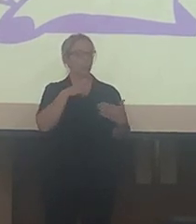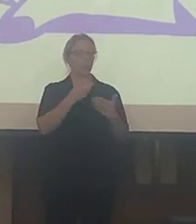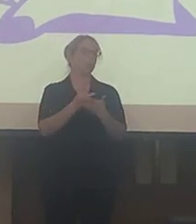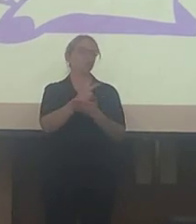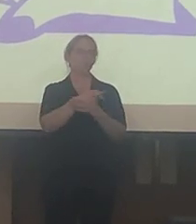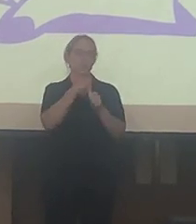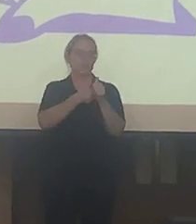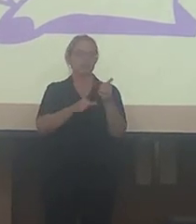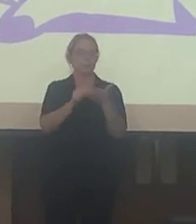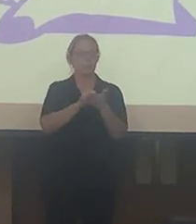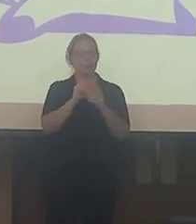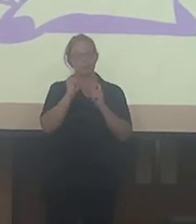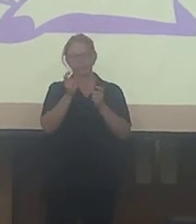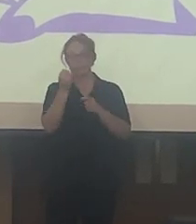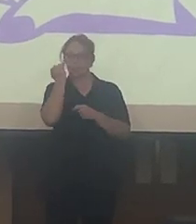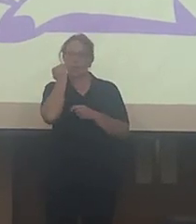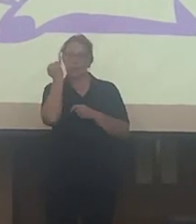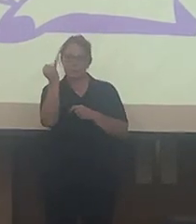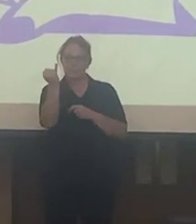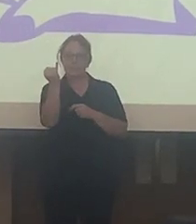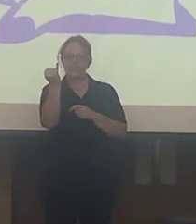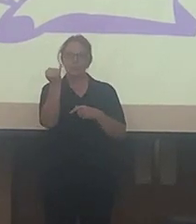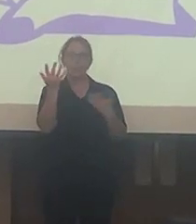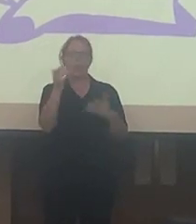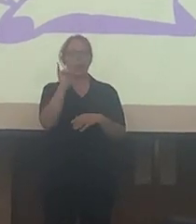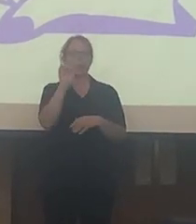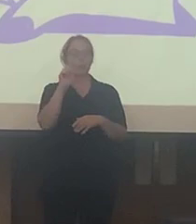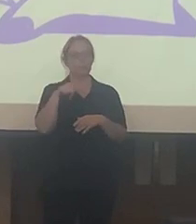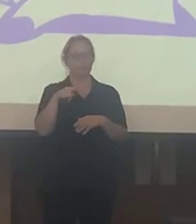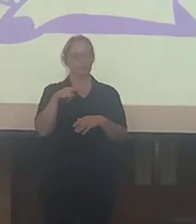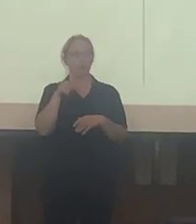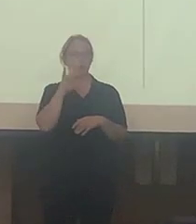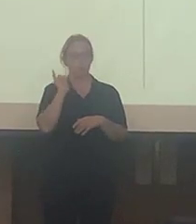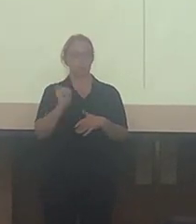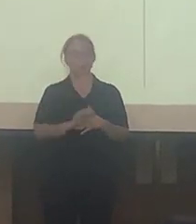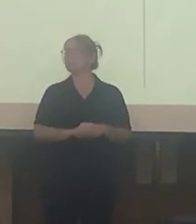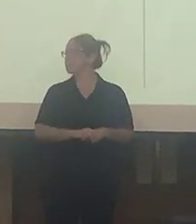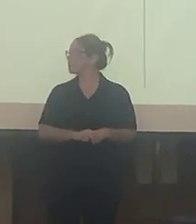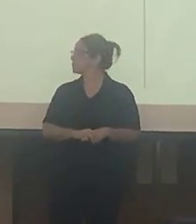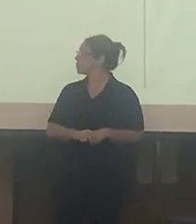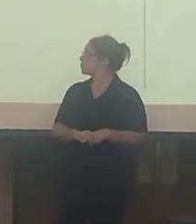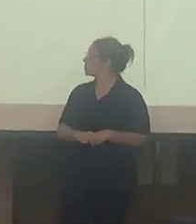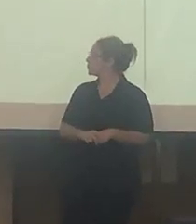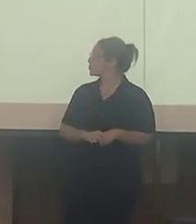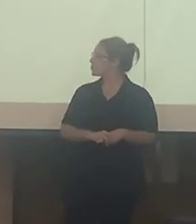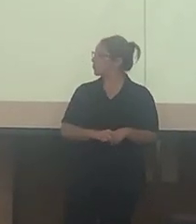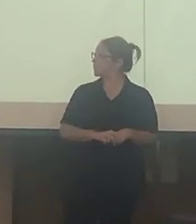just to give you an idea of what what it what an iep is okay so this would be like the front page